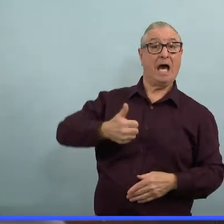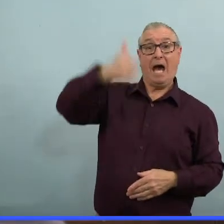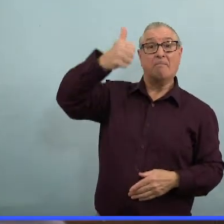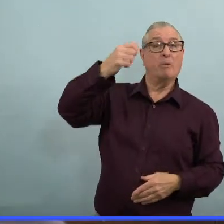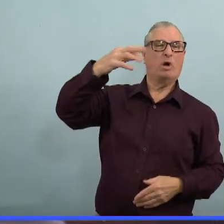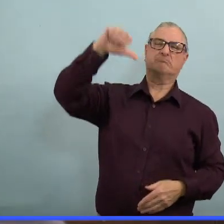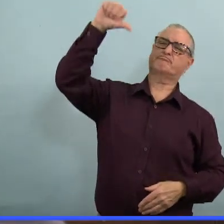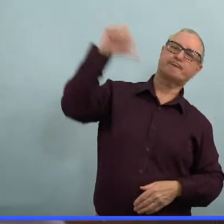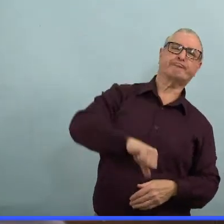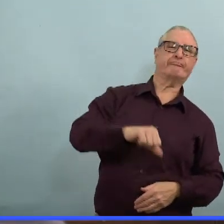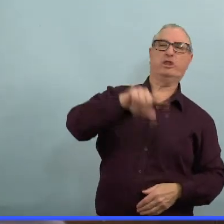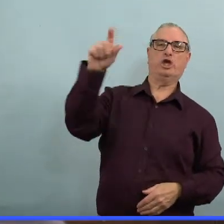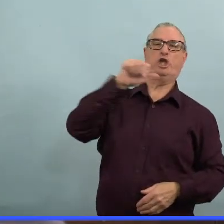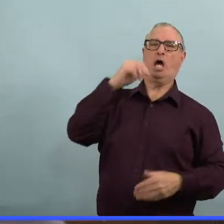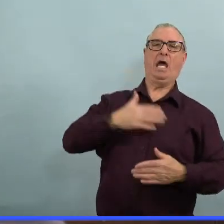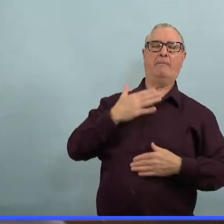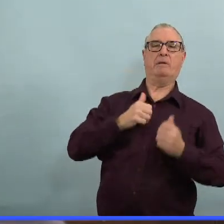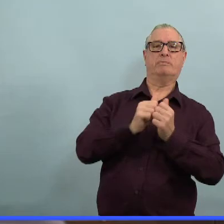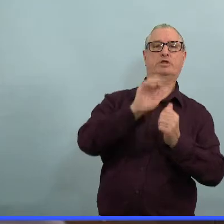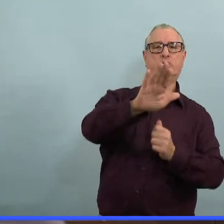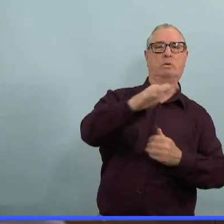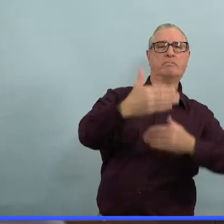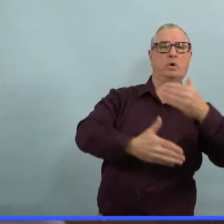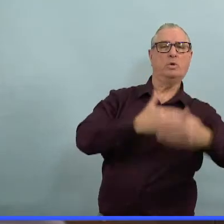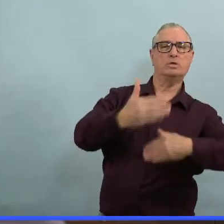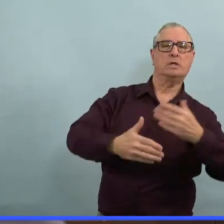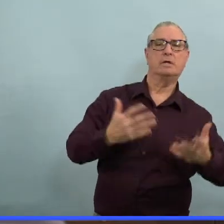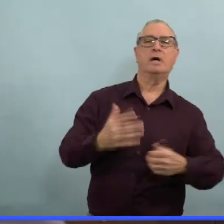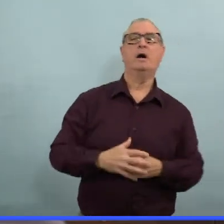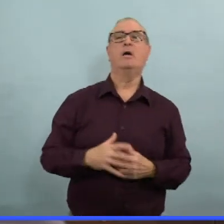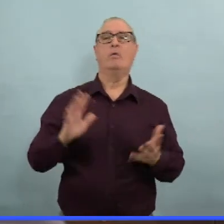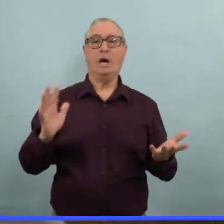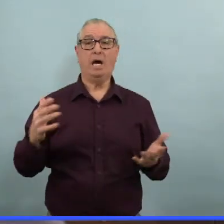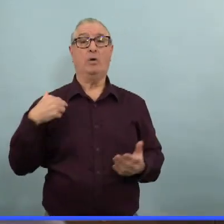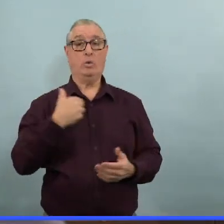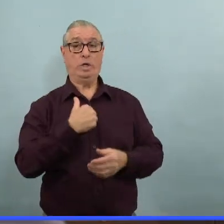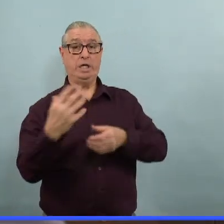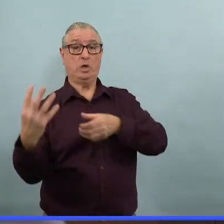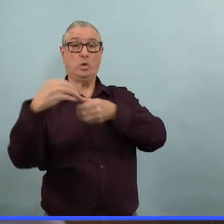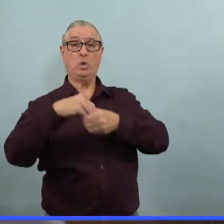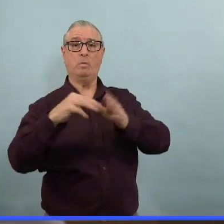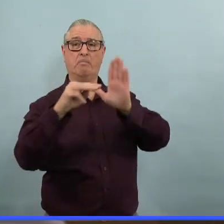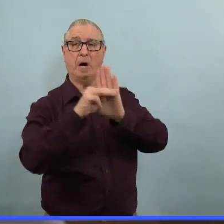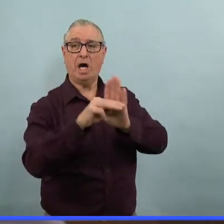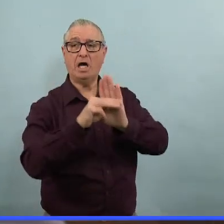with the modeling and and we take in a number of considerations right so the their responsibility